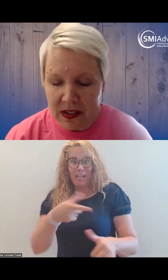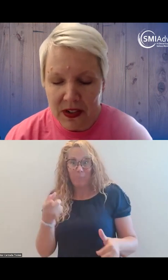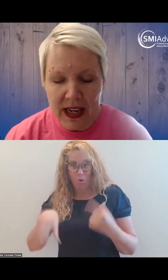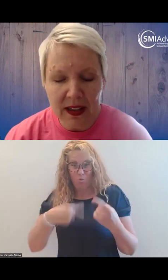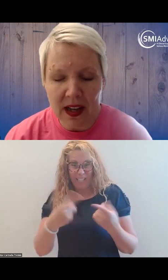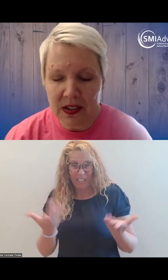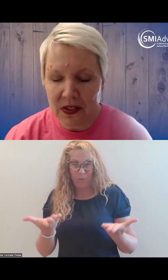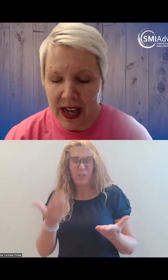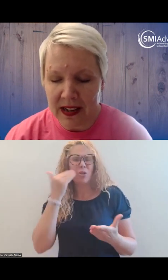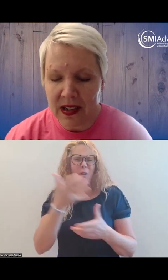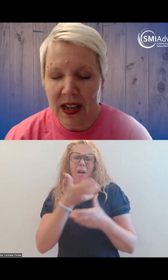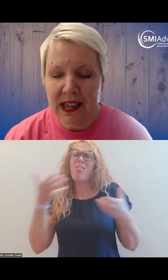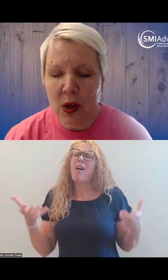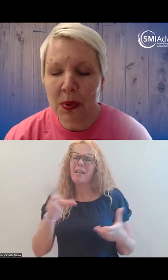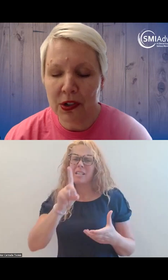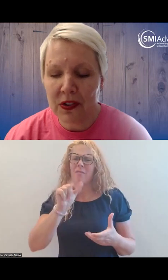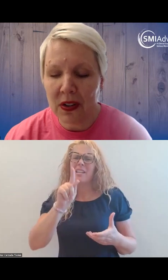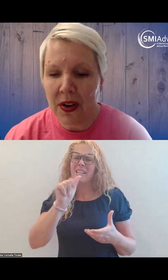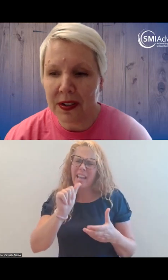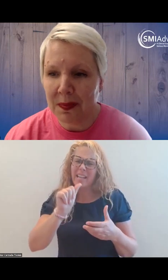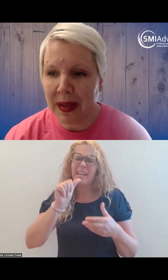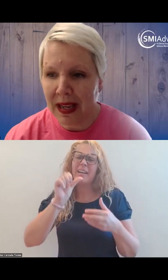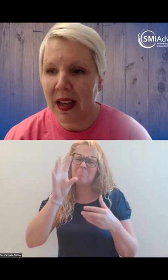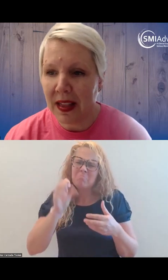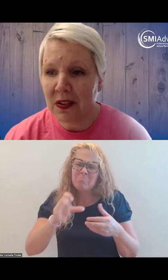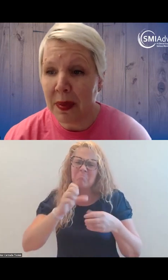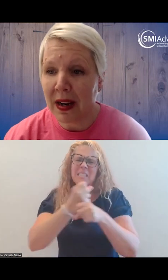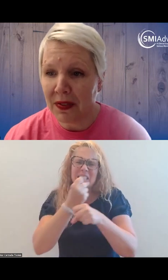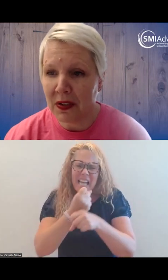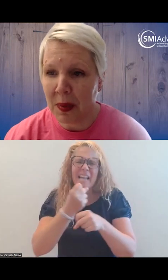OF DATA AND STATS TO PUSH ALONG TO MAKE THINGS BETTER FOR THIS